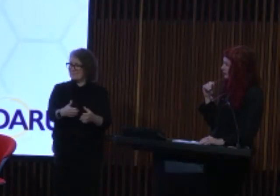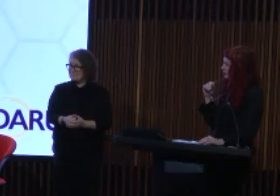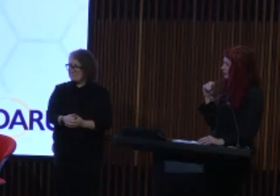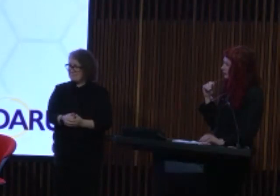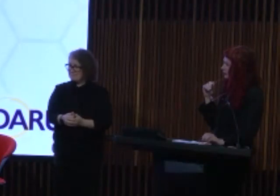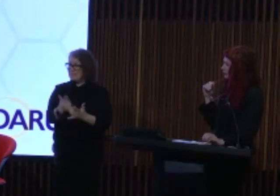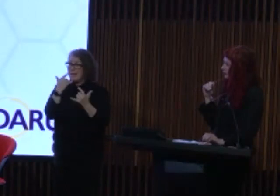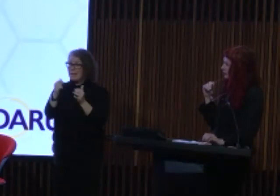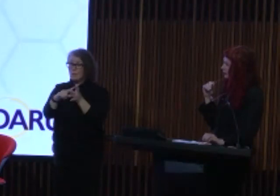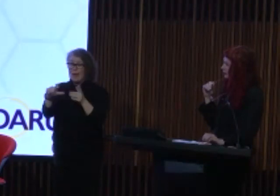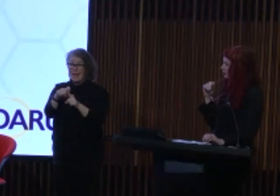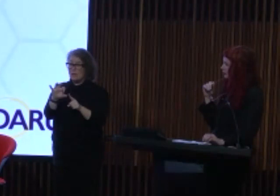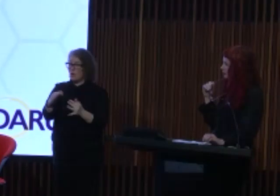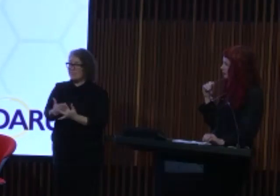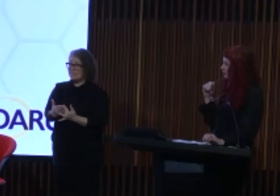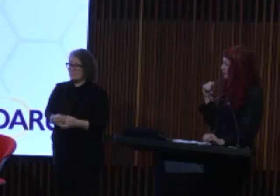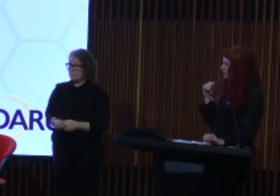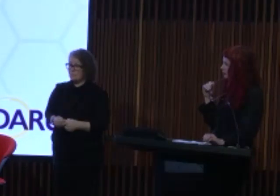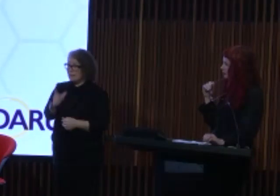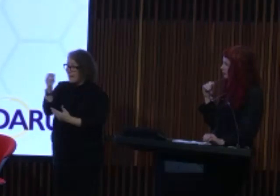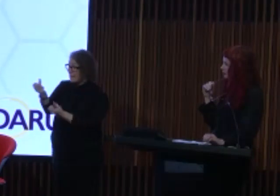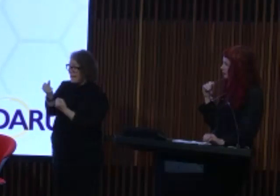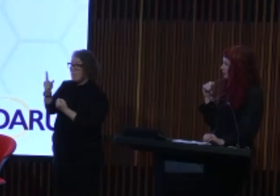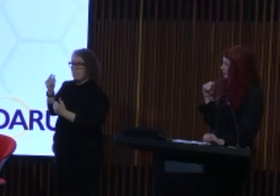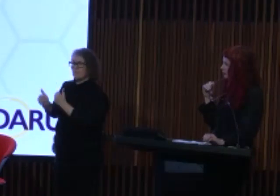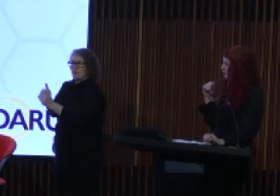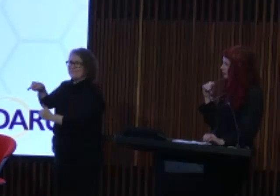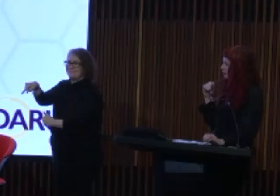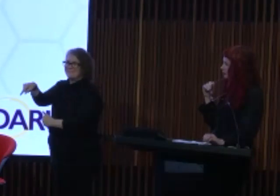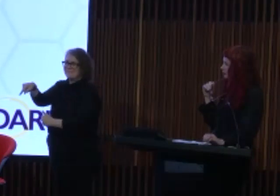even if you can get legal aid, the process isn't very accessible for people with disabilities